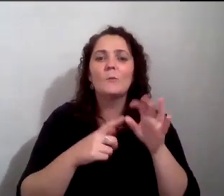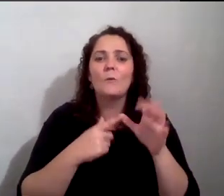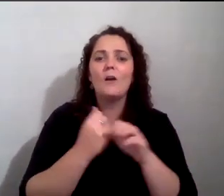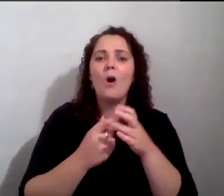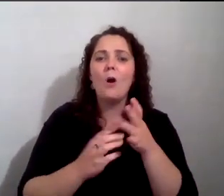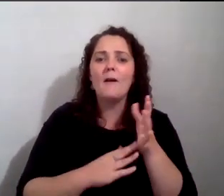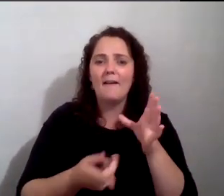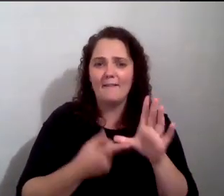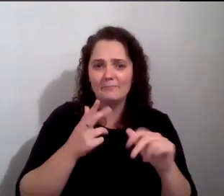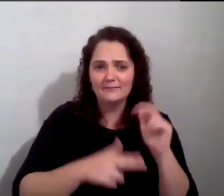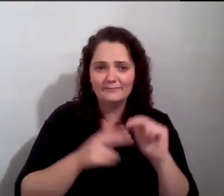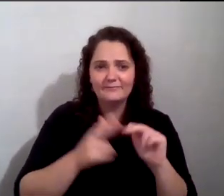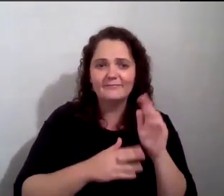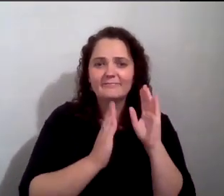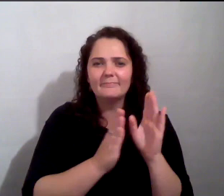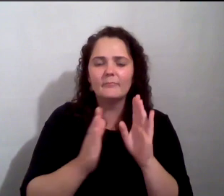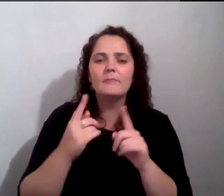river and I think there's even some details in